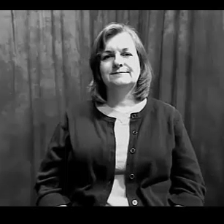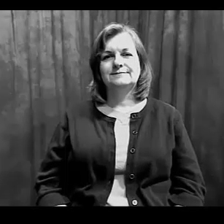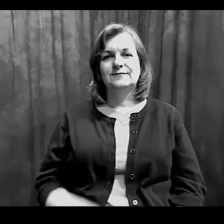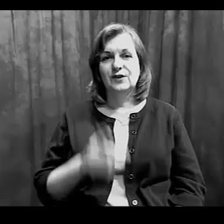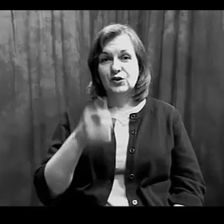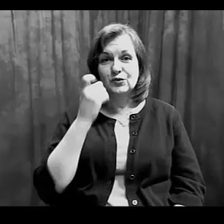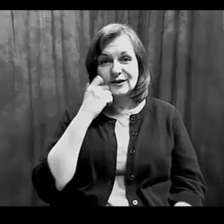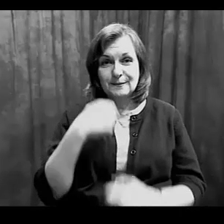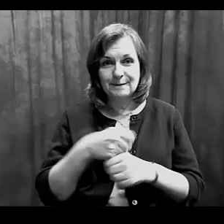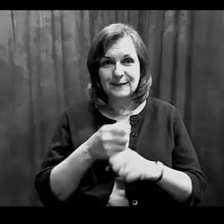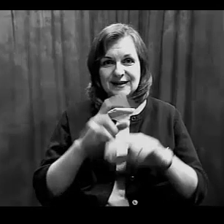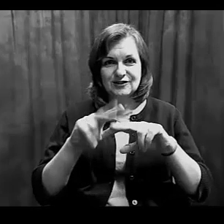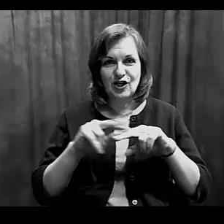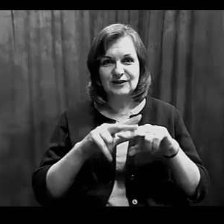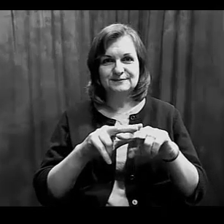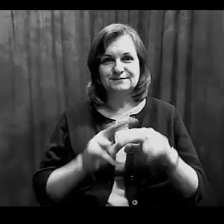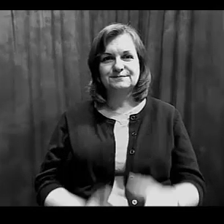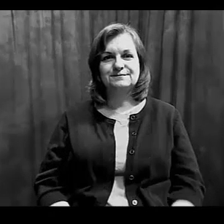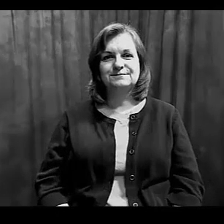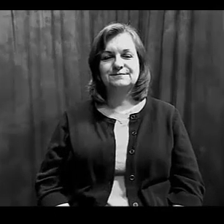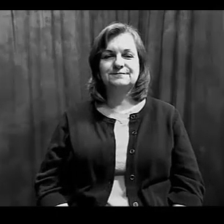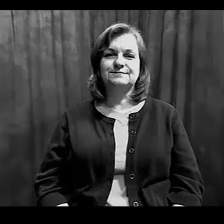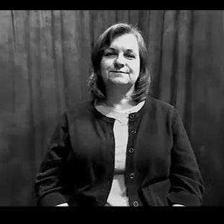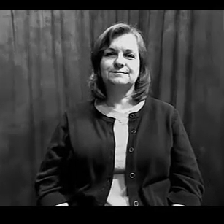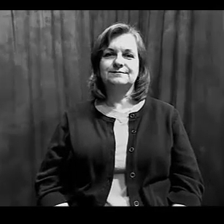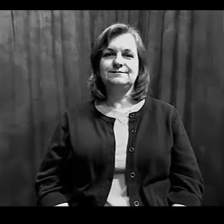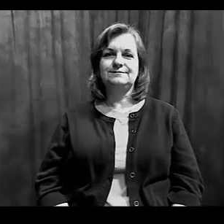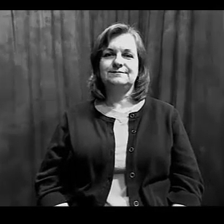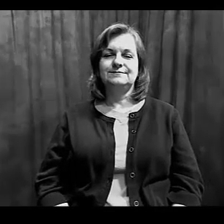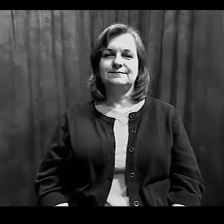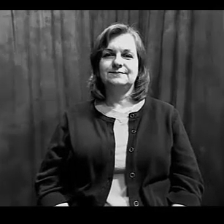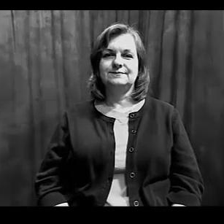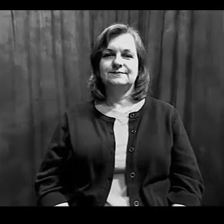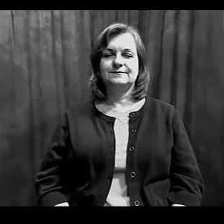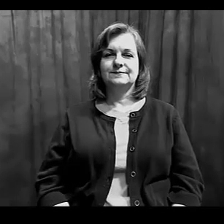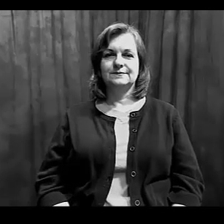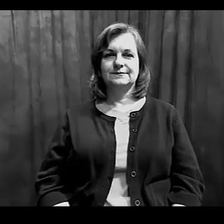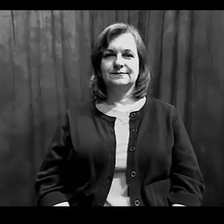so you just made salt! ;-)